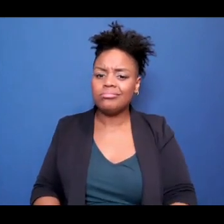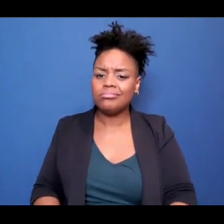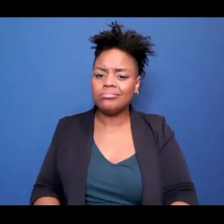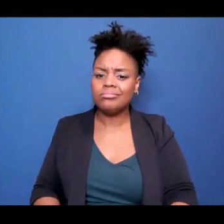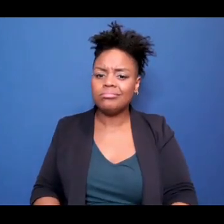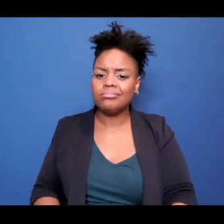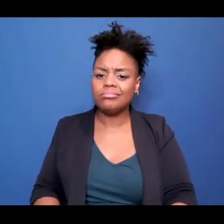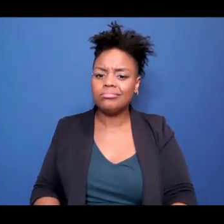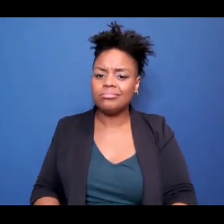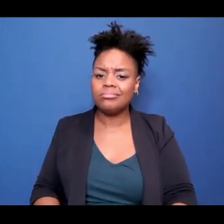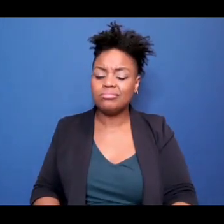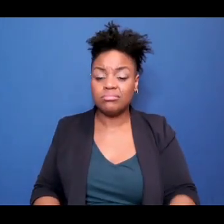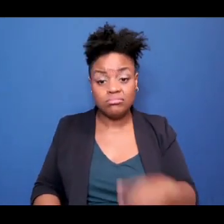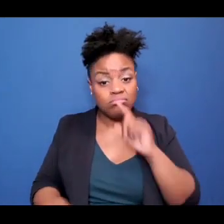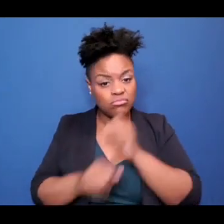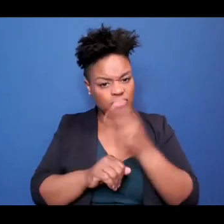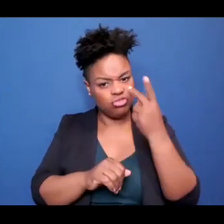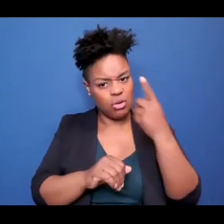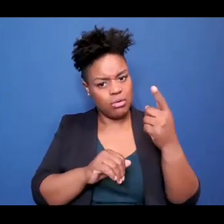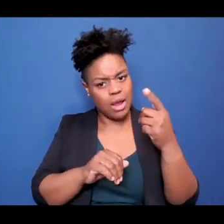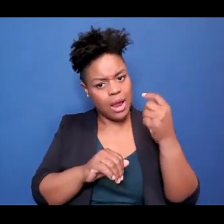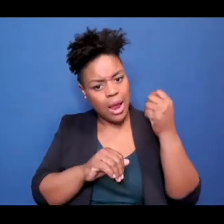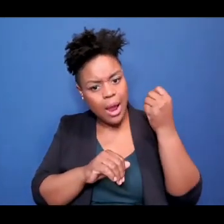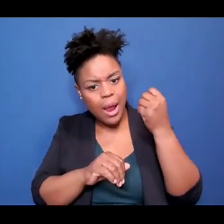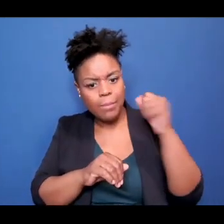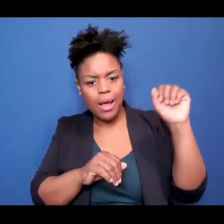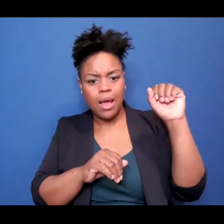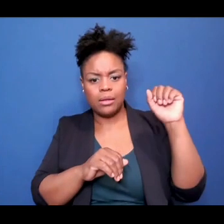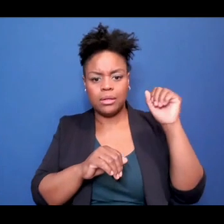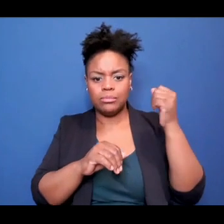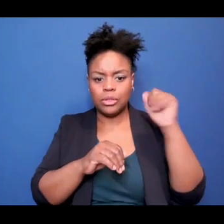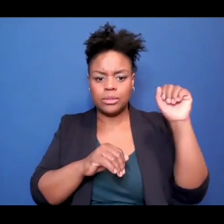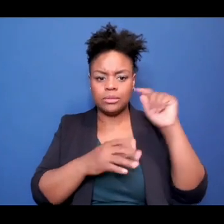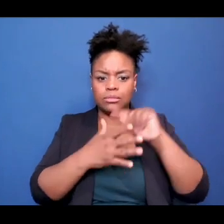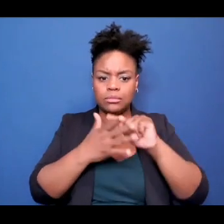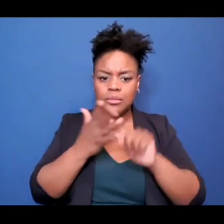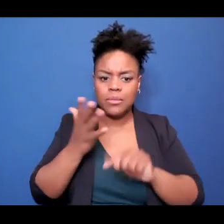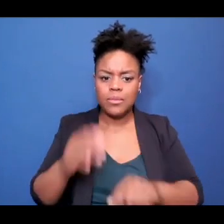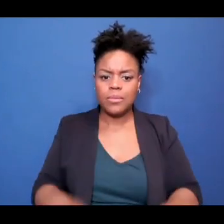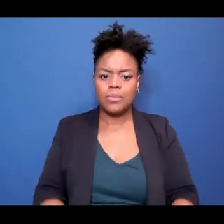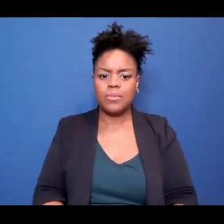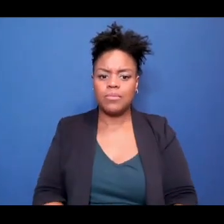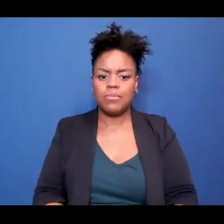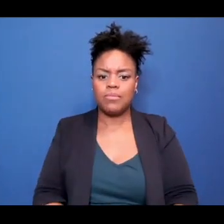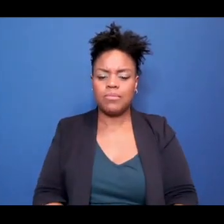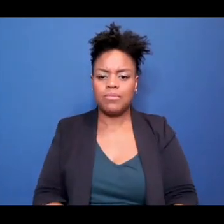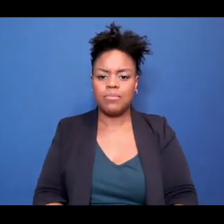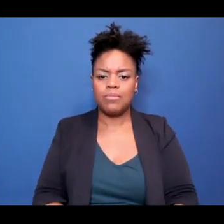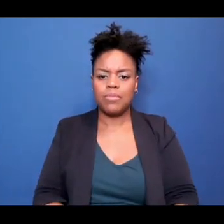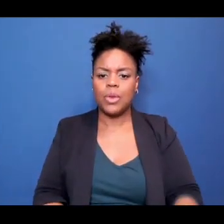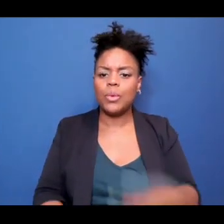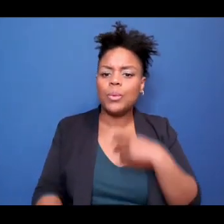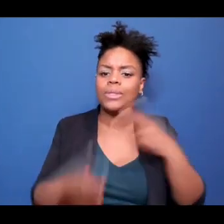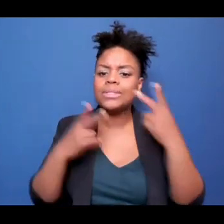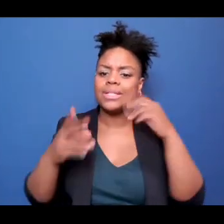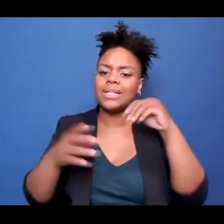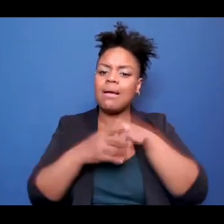NECESSARY AND WE'RE SEEING THE IMPACT OF IT, BUT I ALSO THINK THAT IF YOU'RE TALKING ABOUT HOW